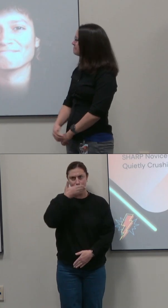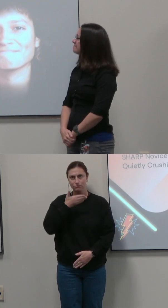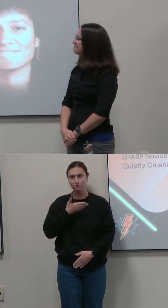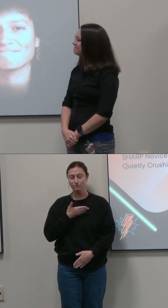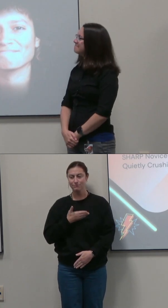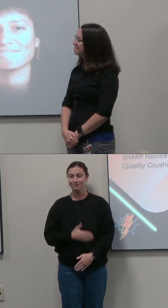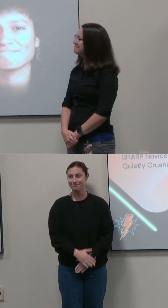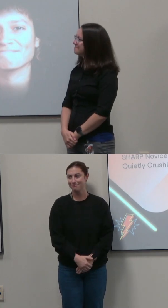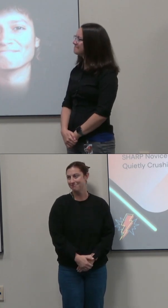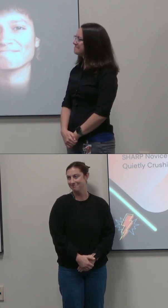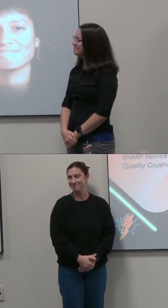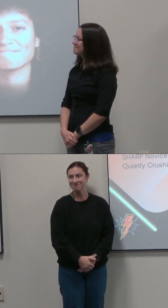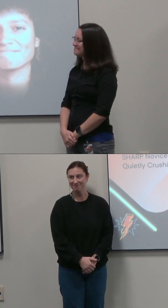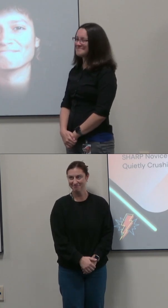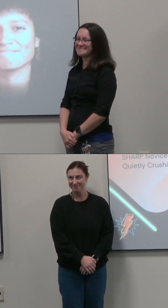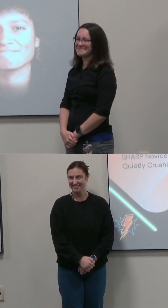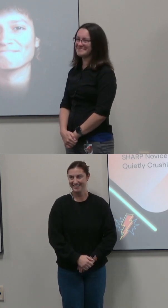She's more stone-faced. Stoic.